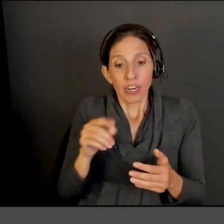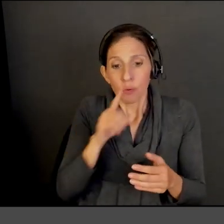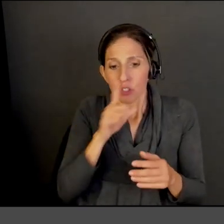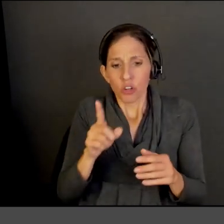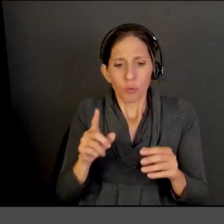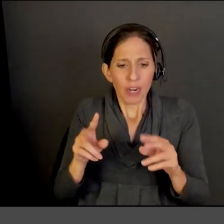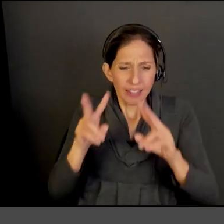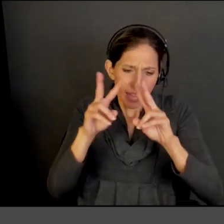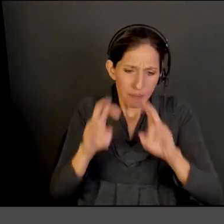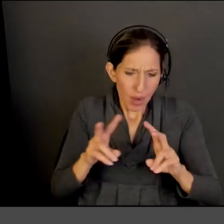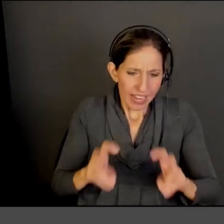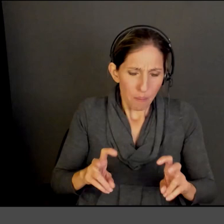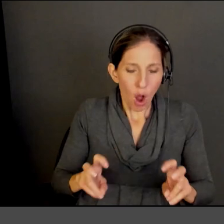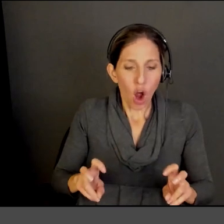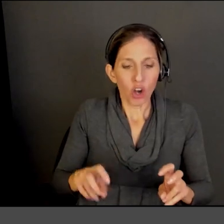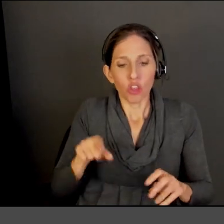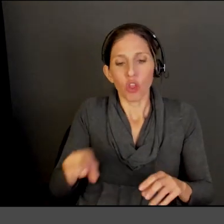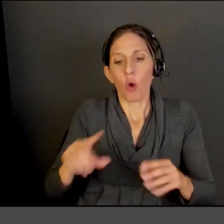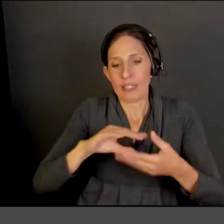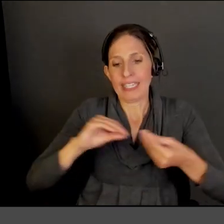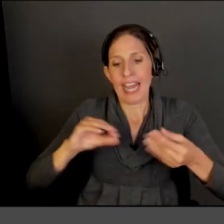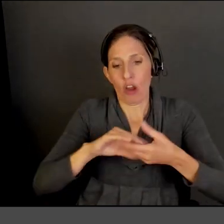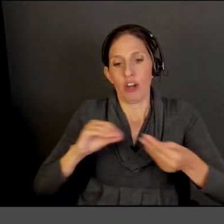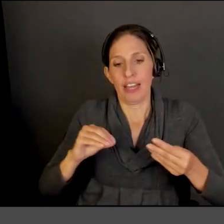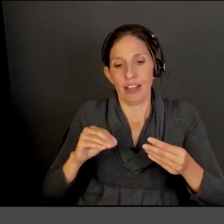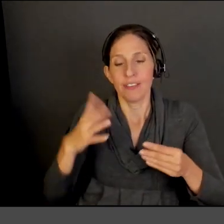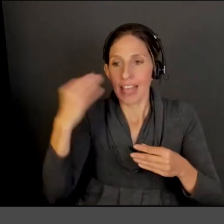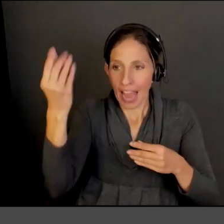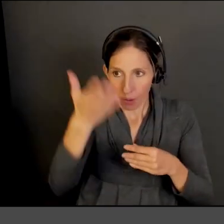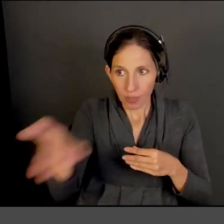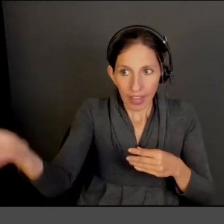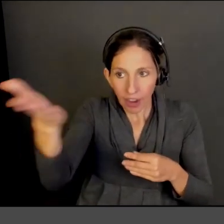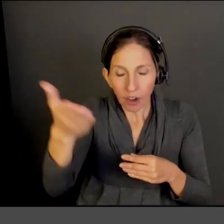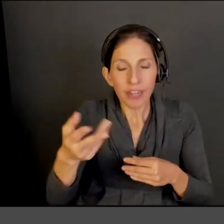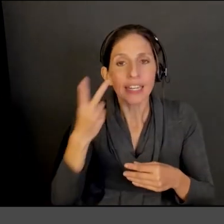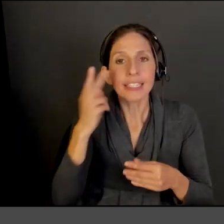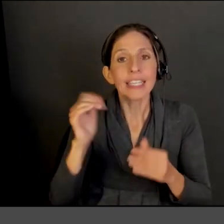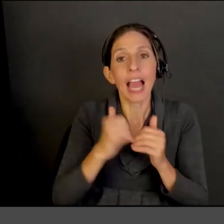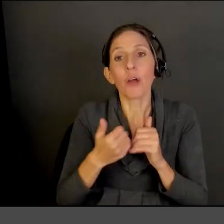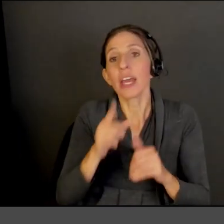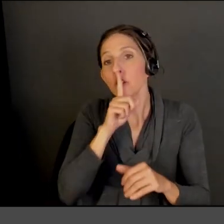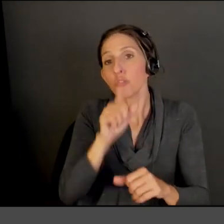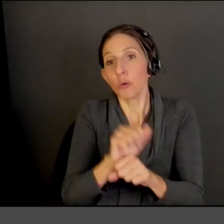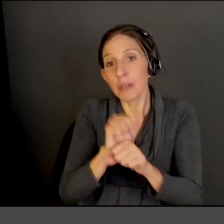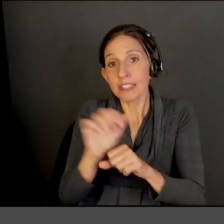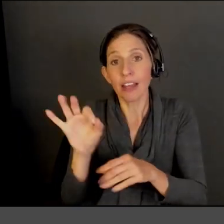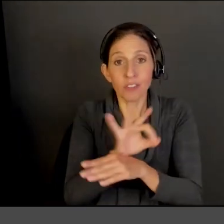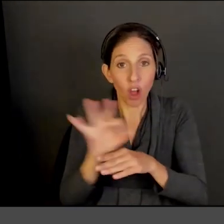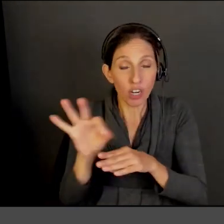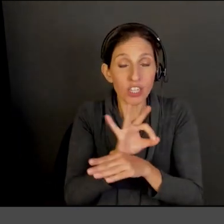TO SEE HOW THEY REALLY FUNCTION AND TO PUT THE FACTS OUT THERE. SO THIS IS WHAT VOTER ID REALLY DOES.